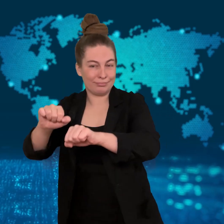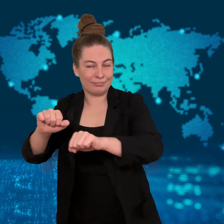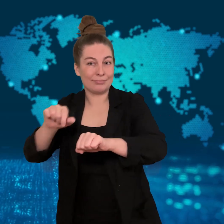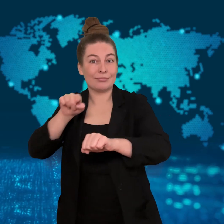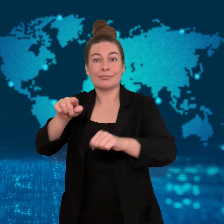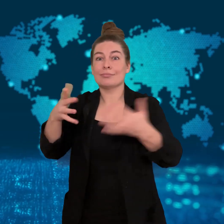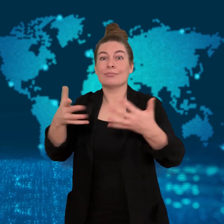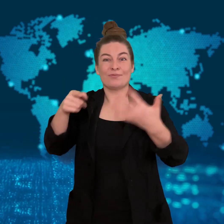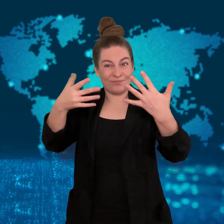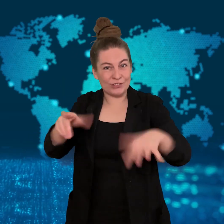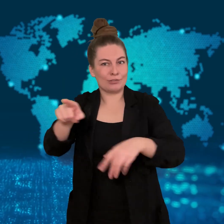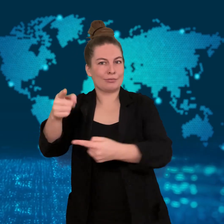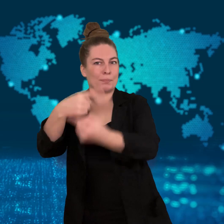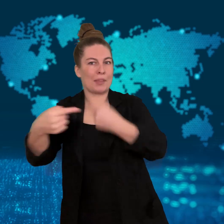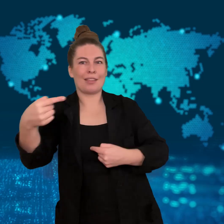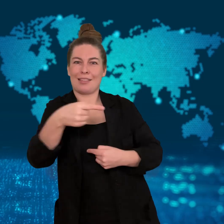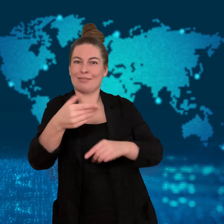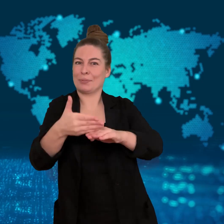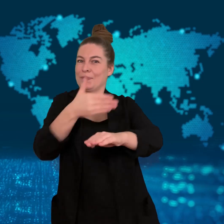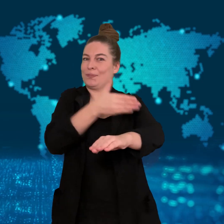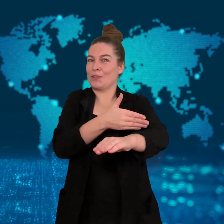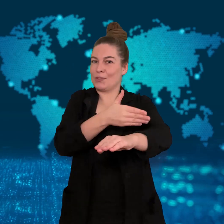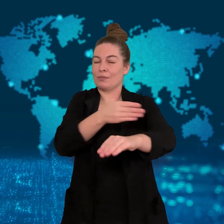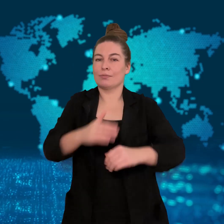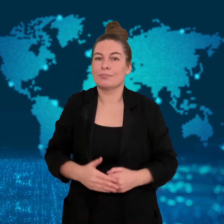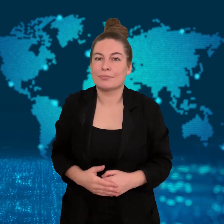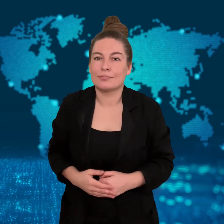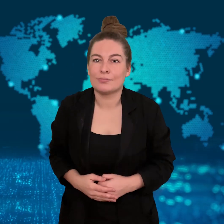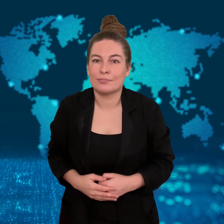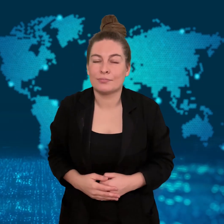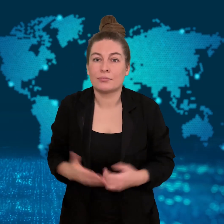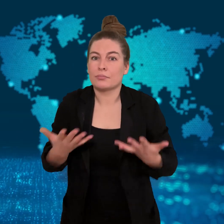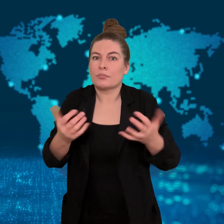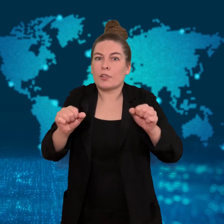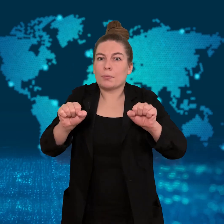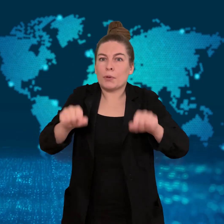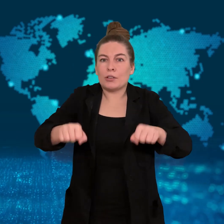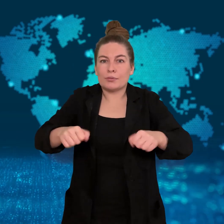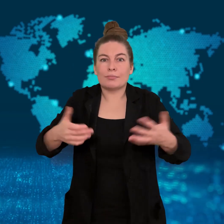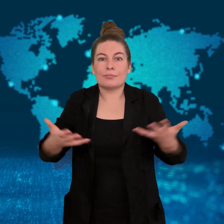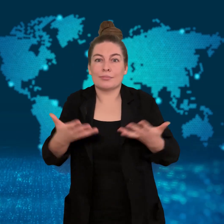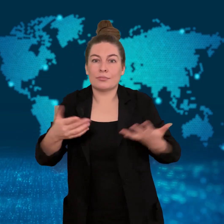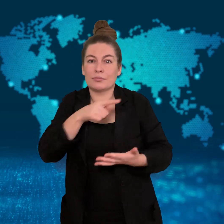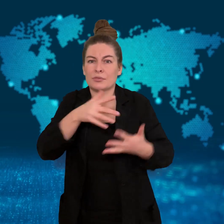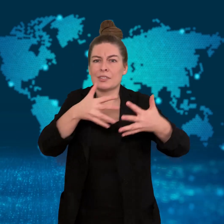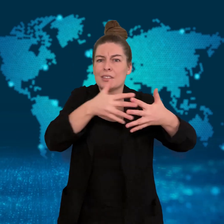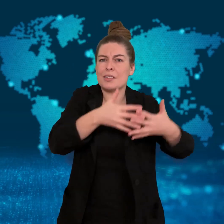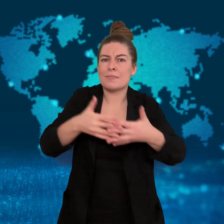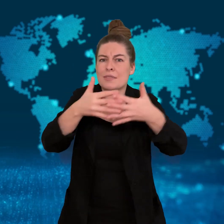and control headquarters, ammunition sites,